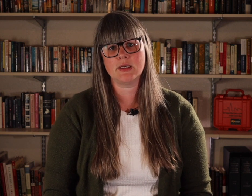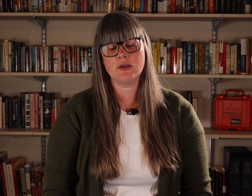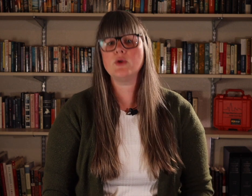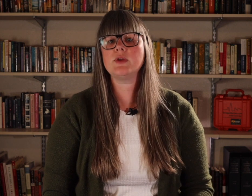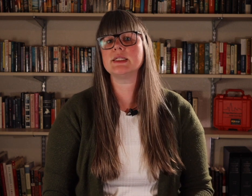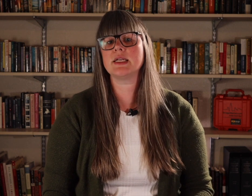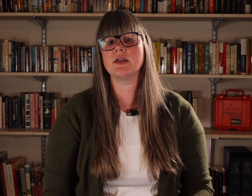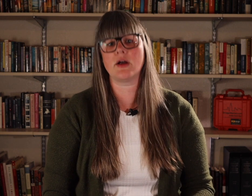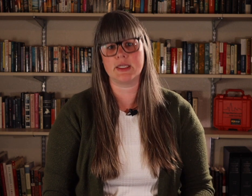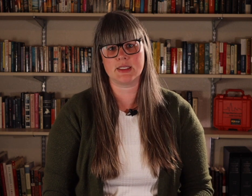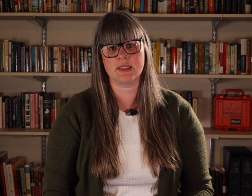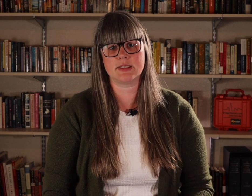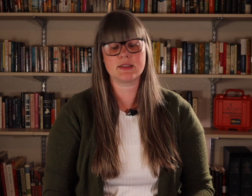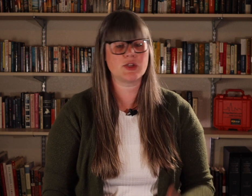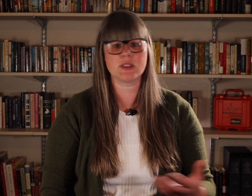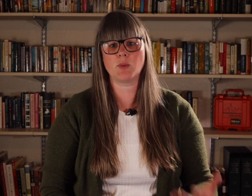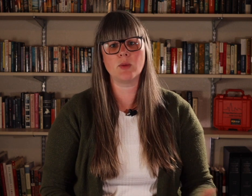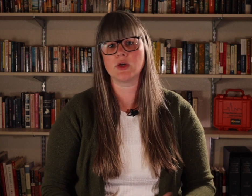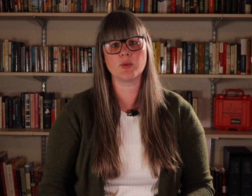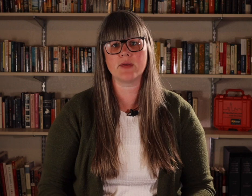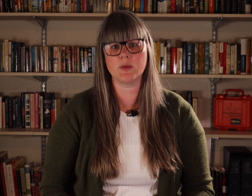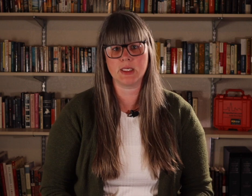Who the intended audience is, such as public or private meetings.